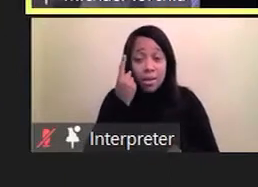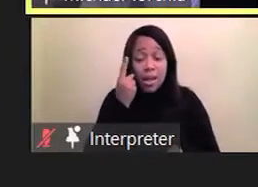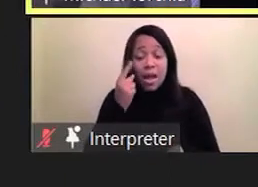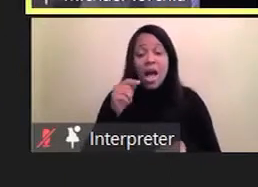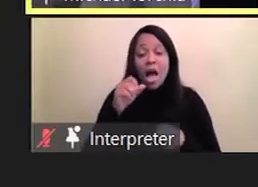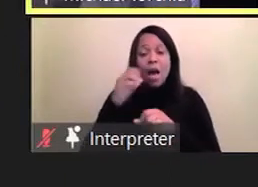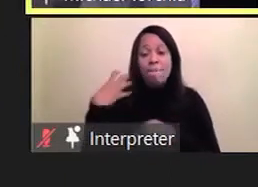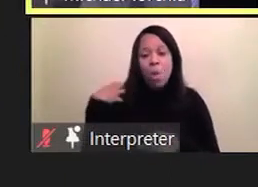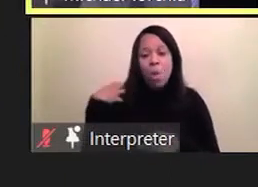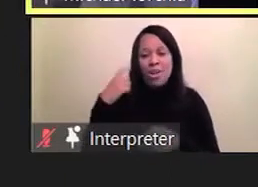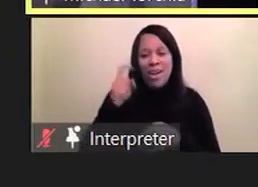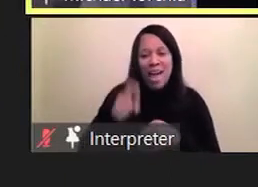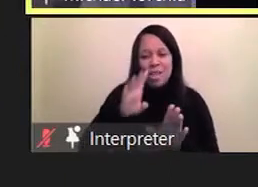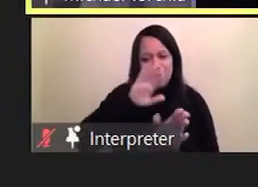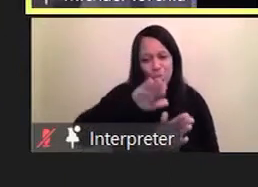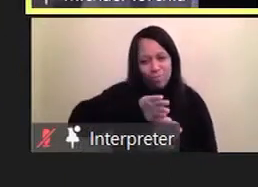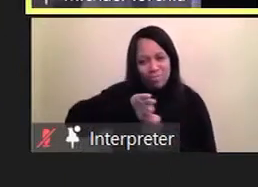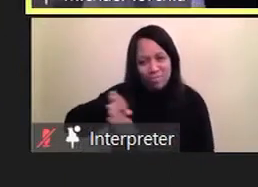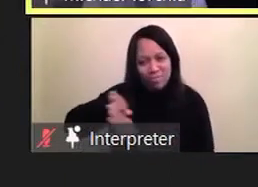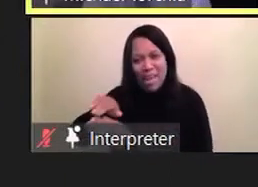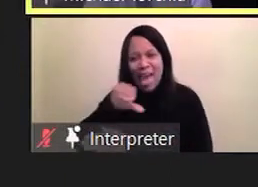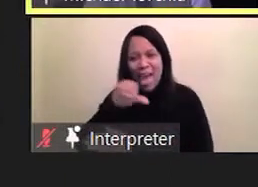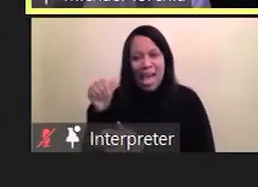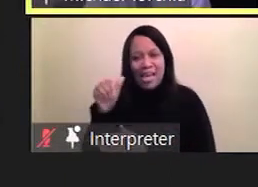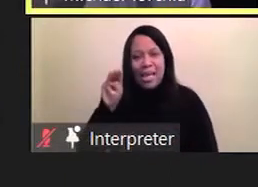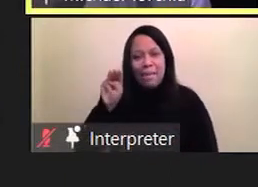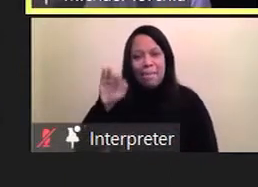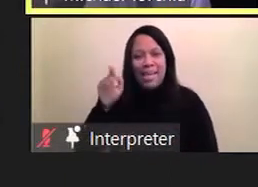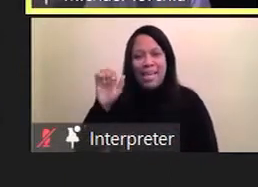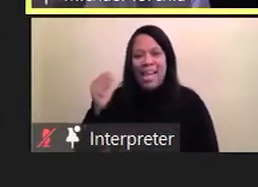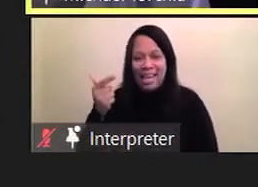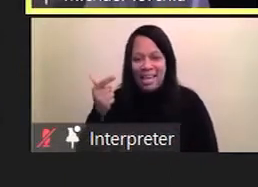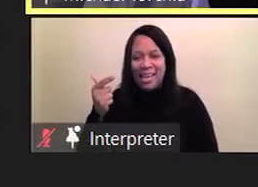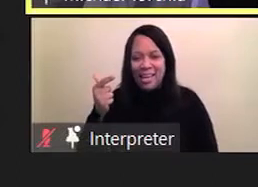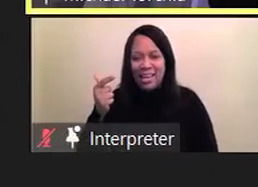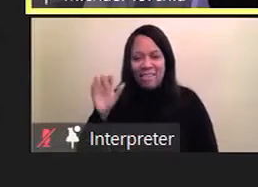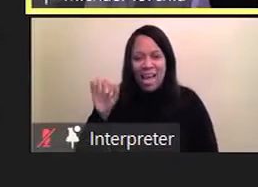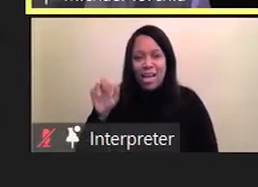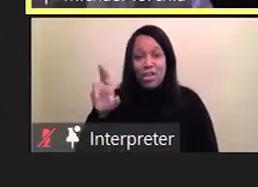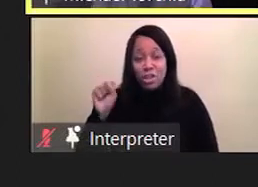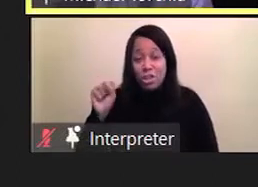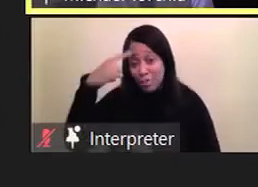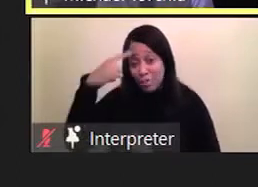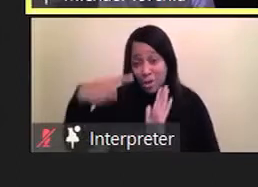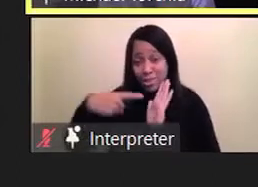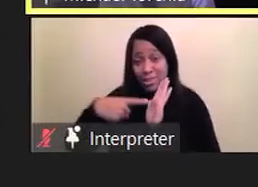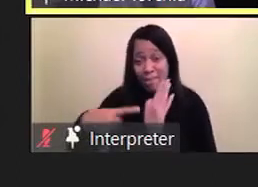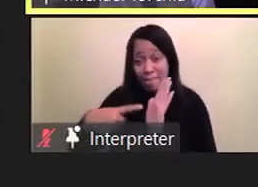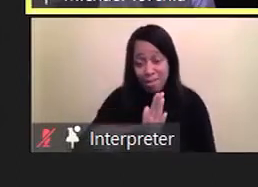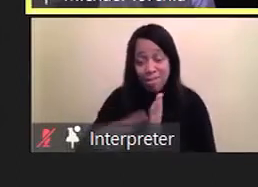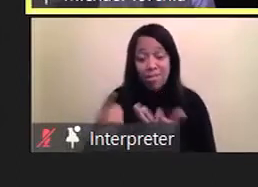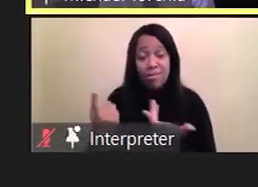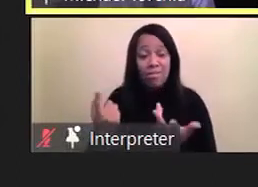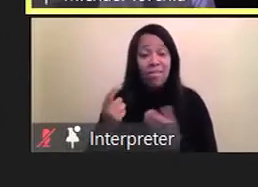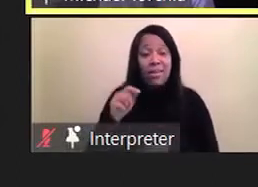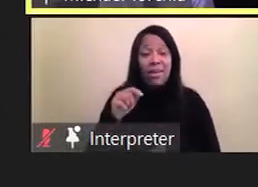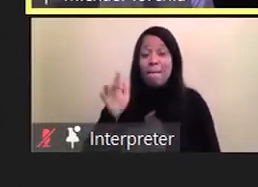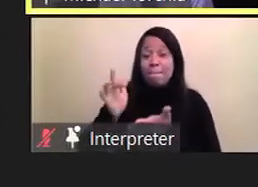So in other words, if someone takes medication, or they have some sort of equipment or appliance,